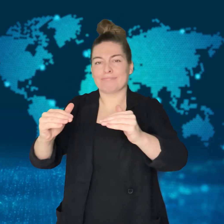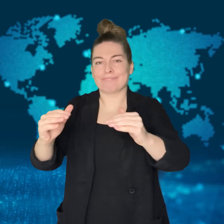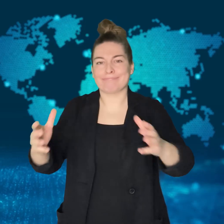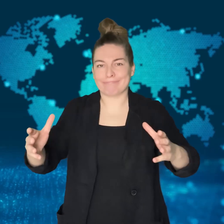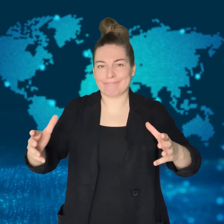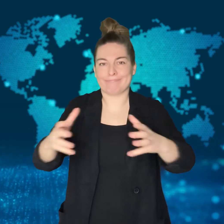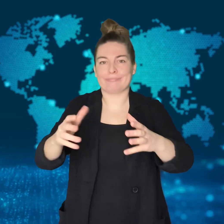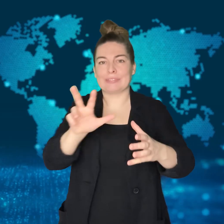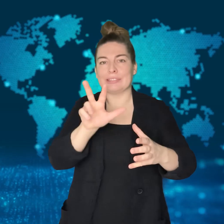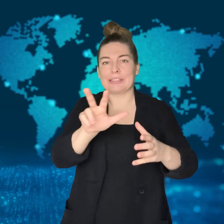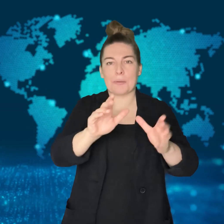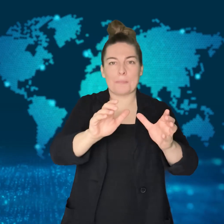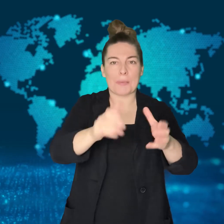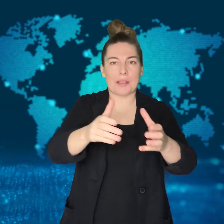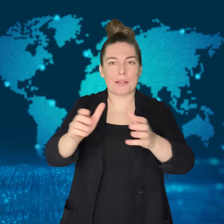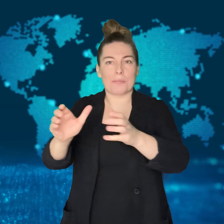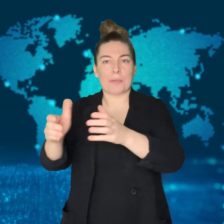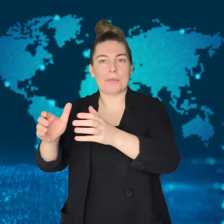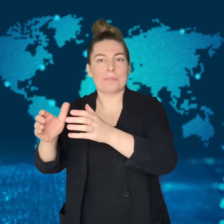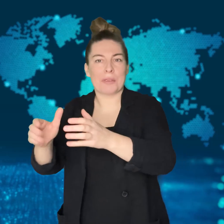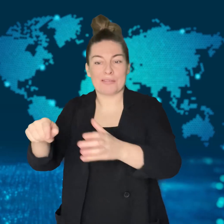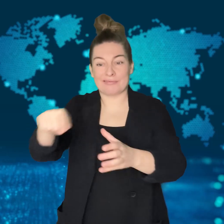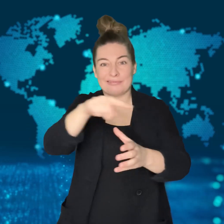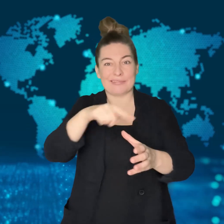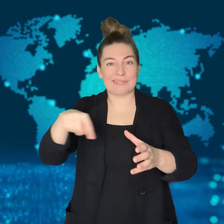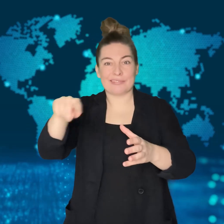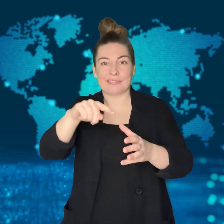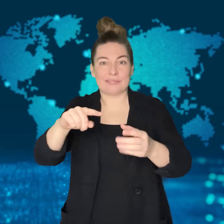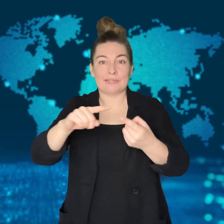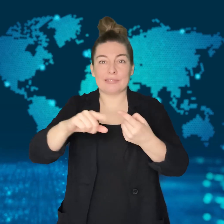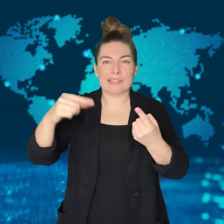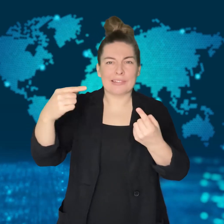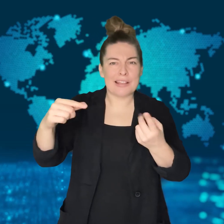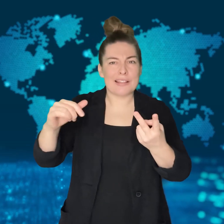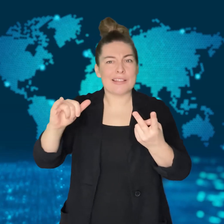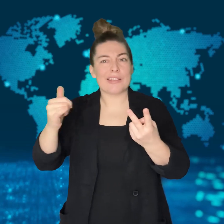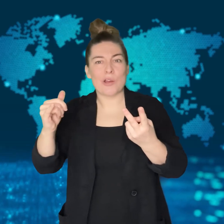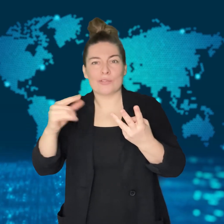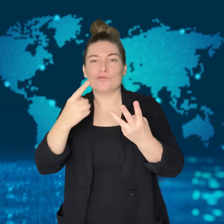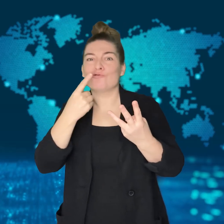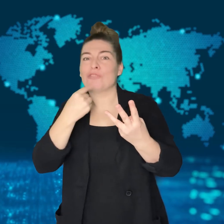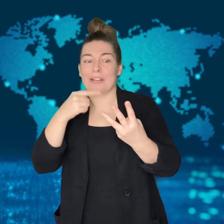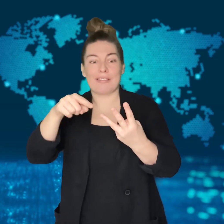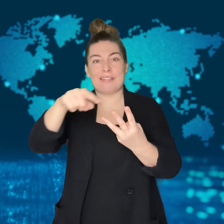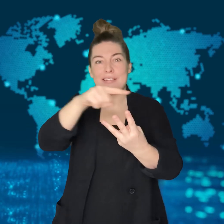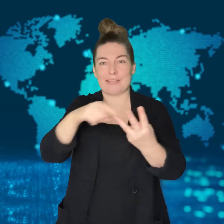in disagreement over several key issues,